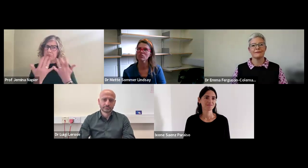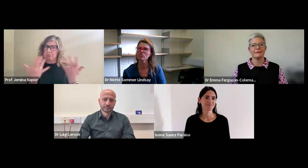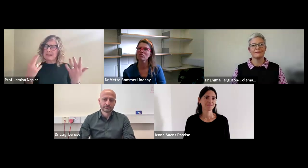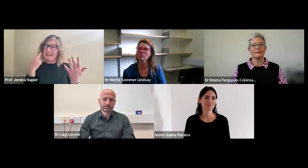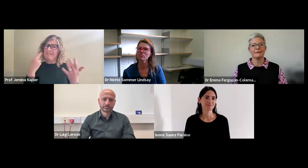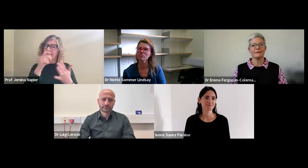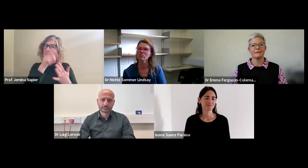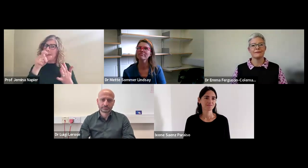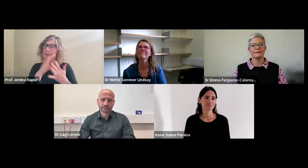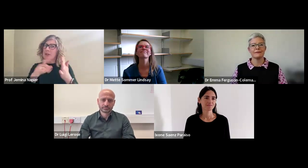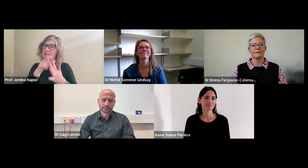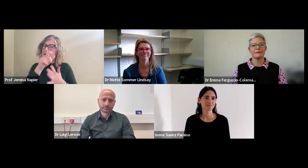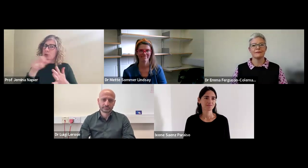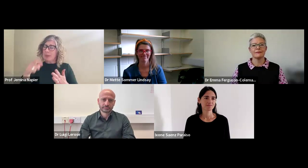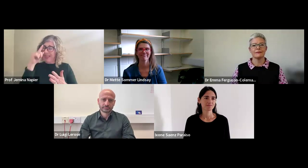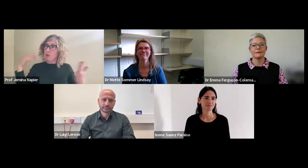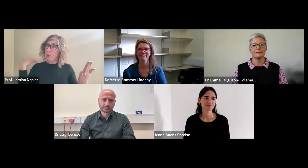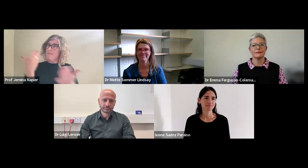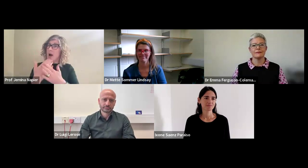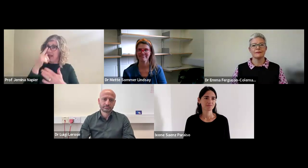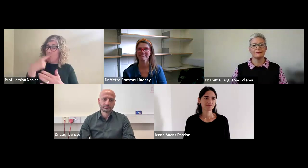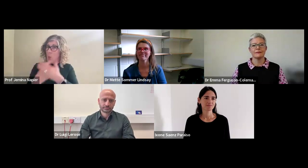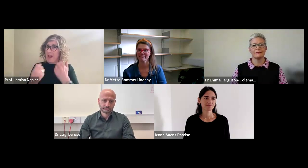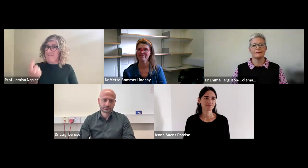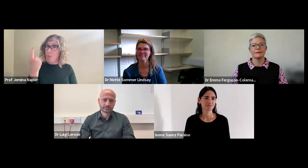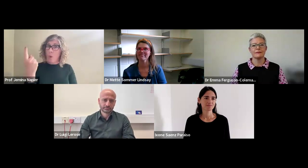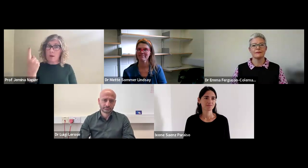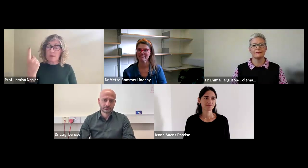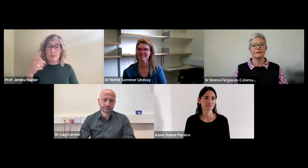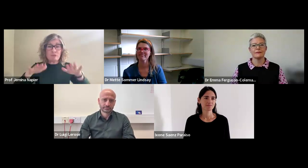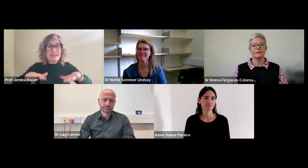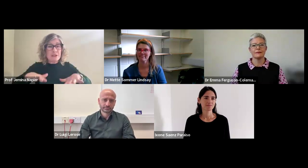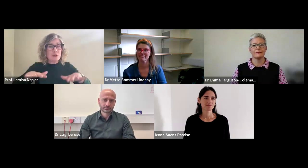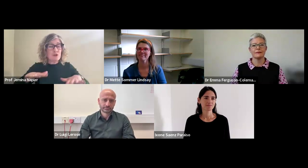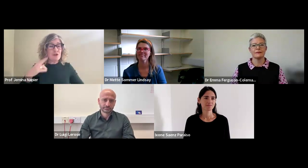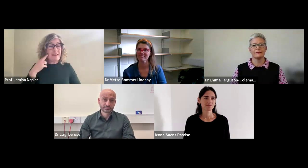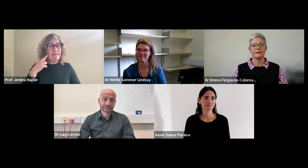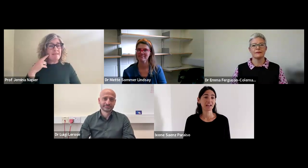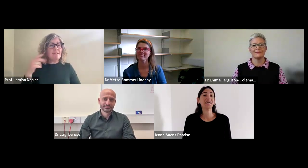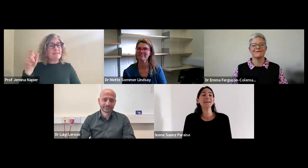saying there, because at Heriot-Watt we've had a number of deaf people come and do PhDs I think